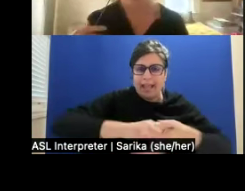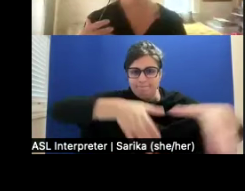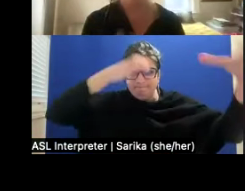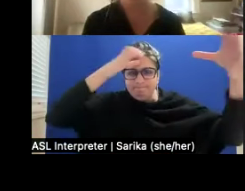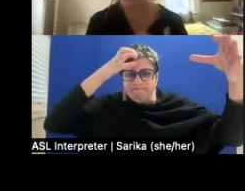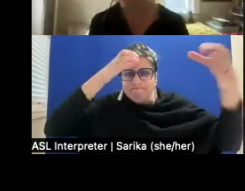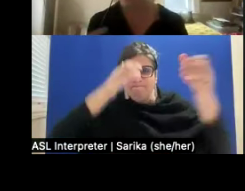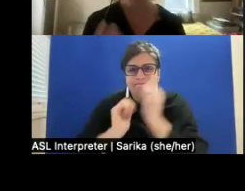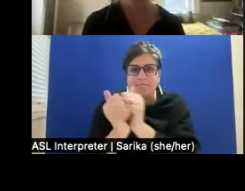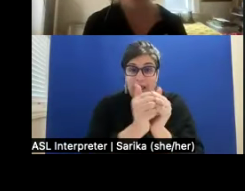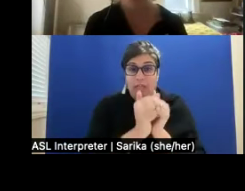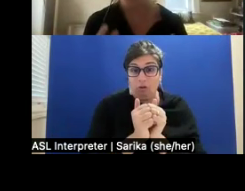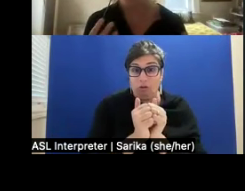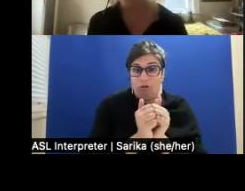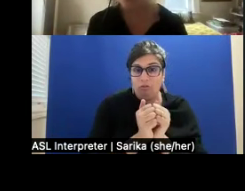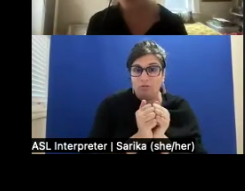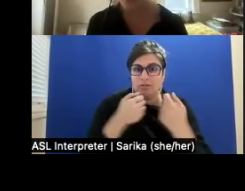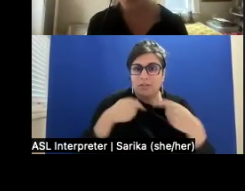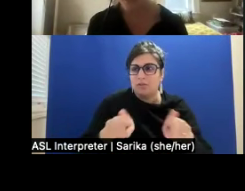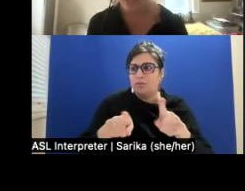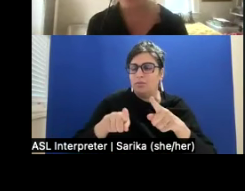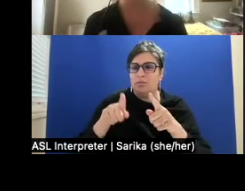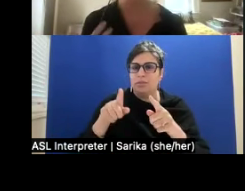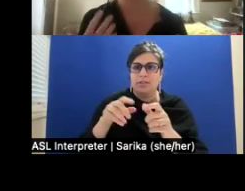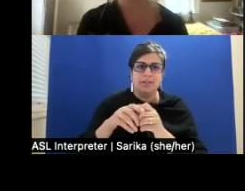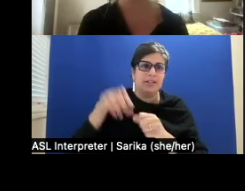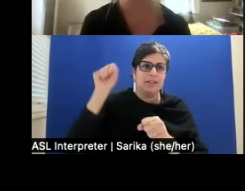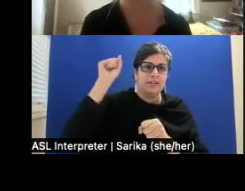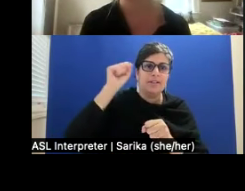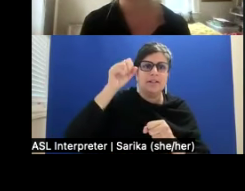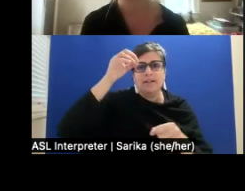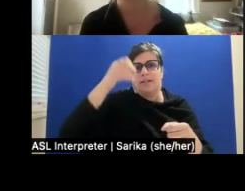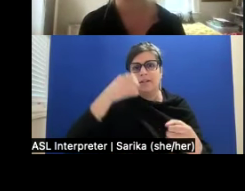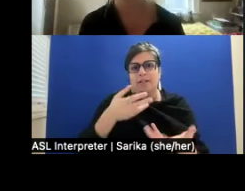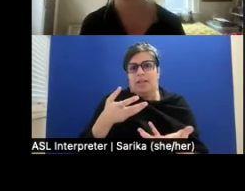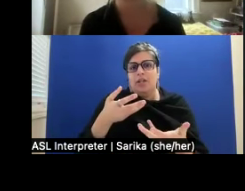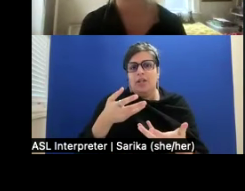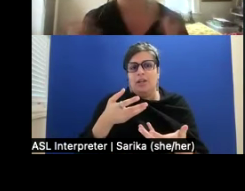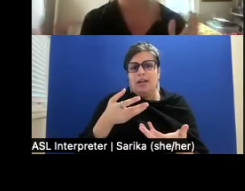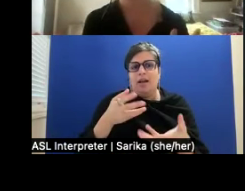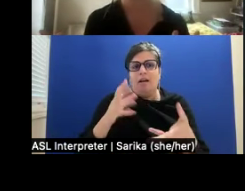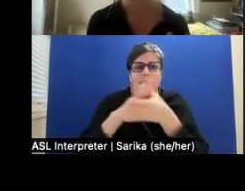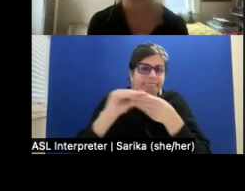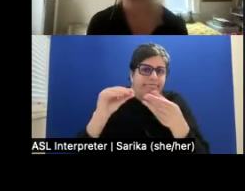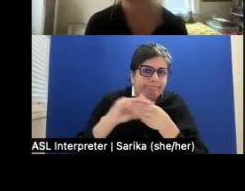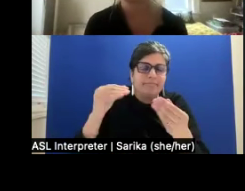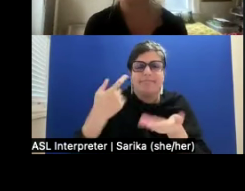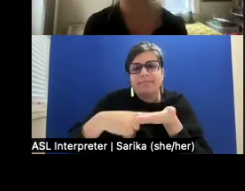as we exchange who's a witness and who's at the table talking. So that's a long table.